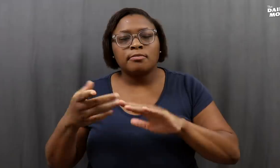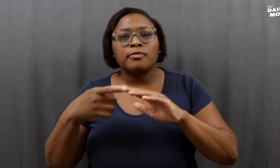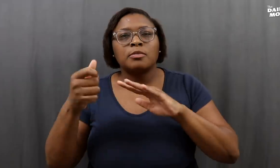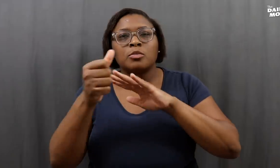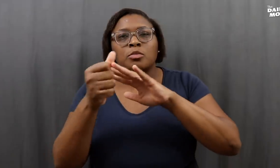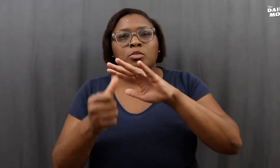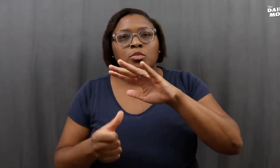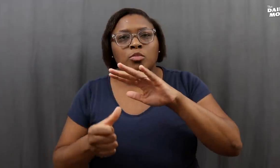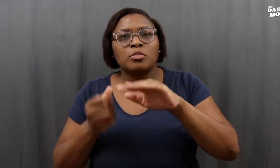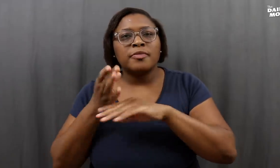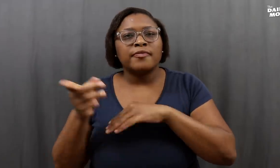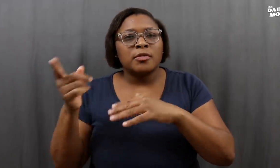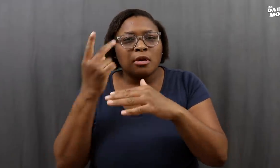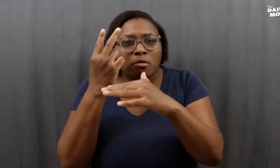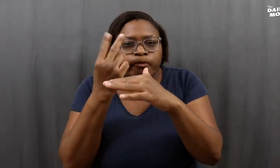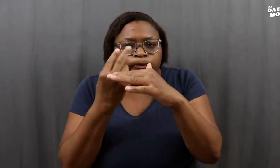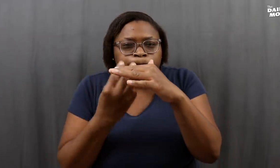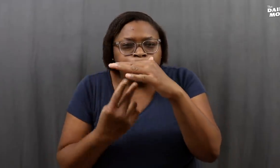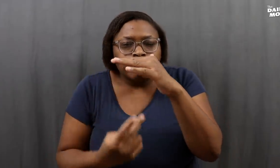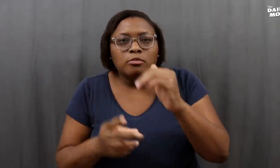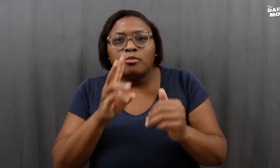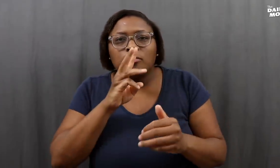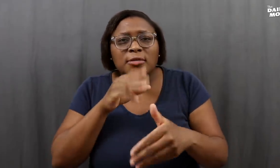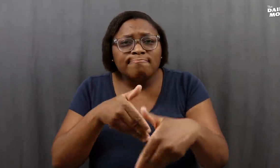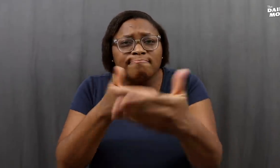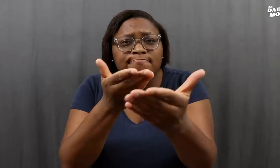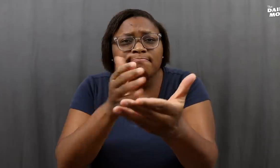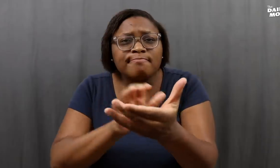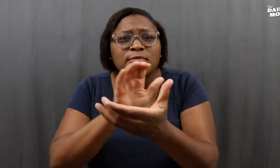after proposing to her at an underwater hotel.